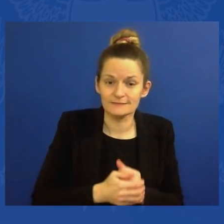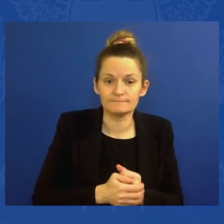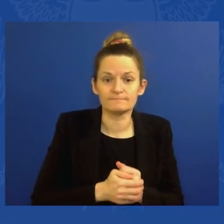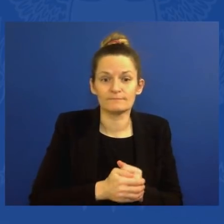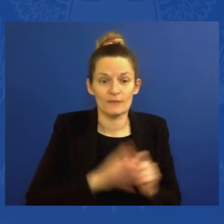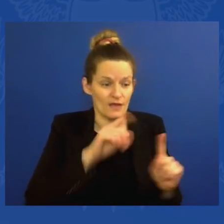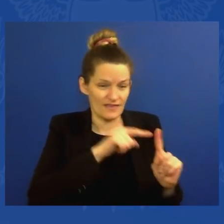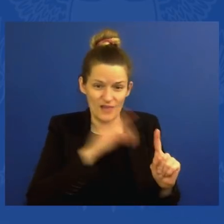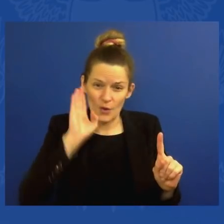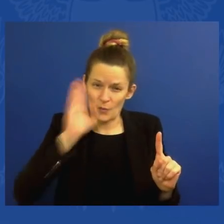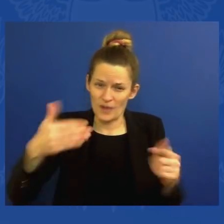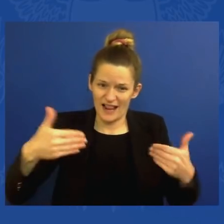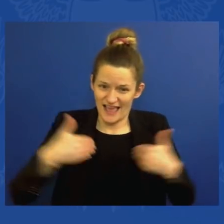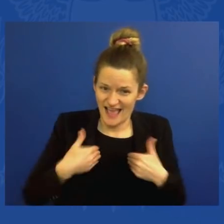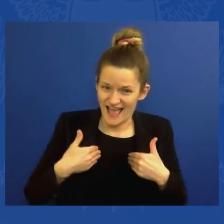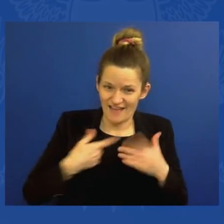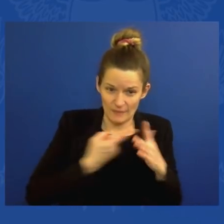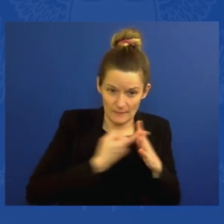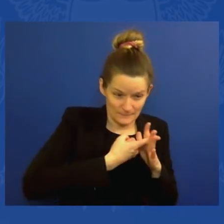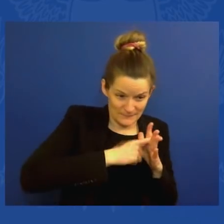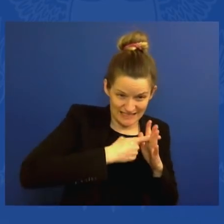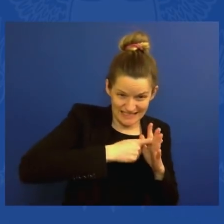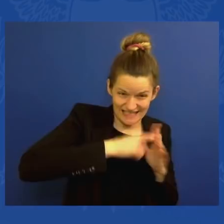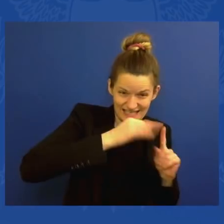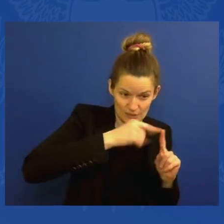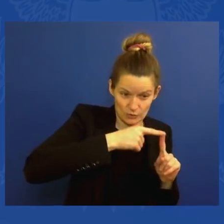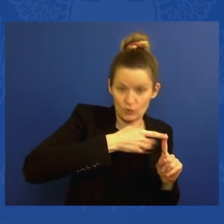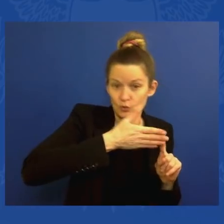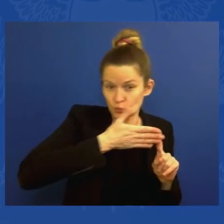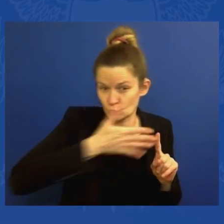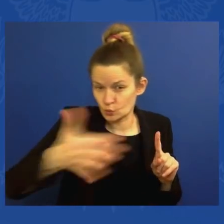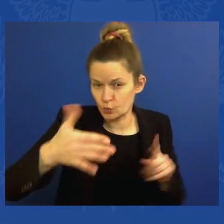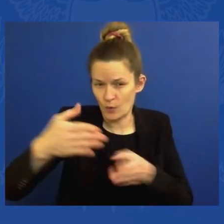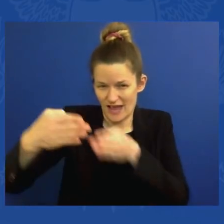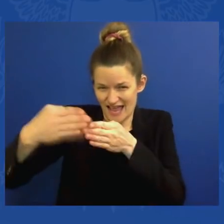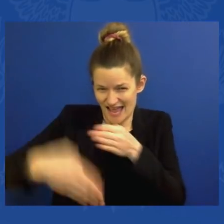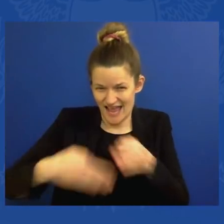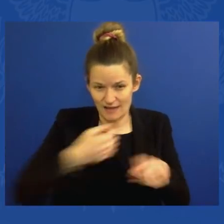for the magnets that are used in electric vehicle motors, wind turbines, and defense systems.